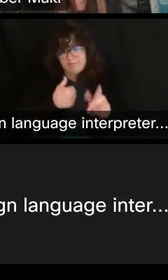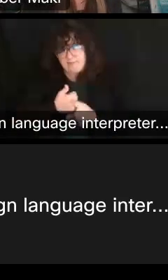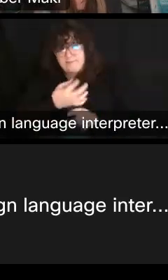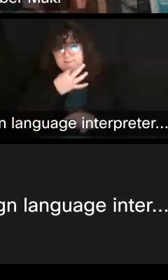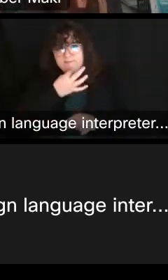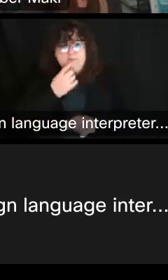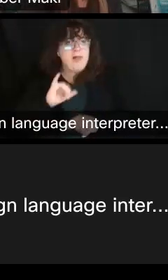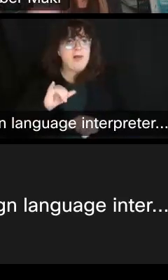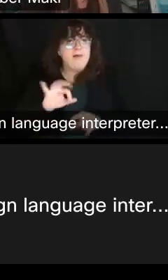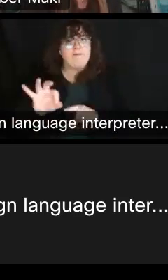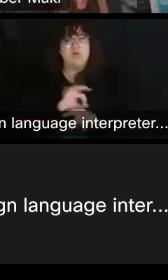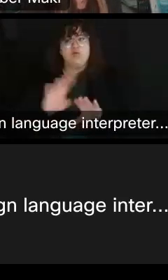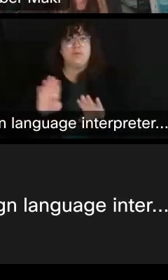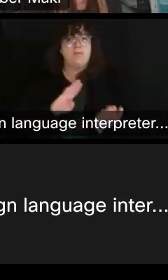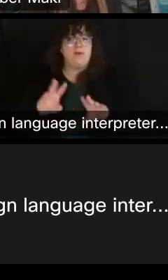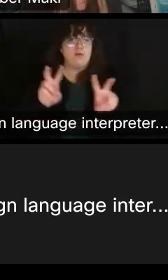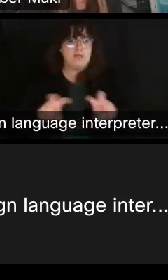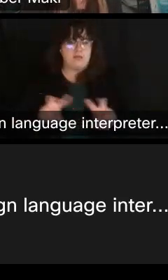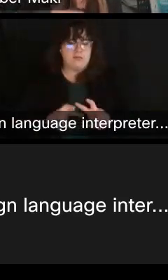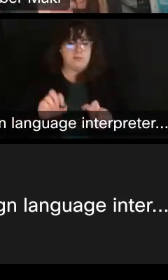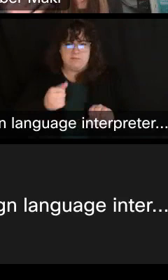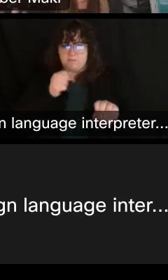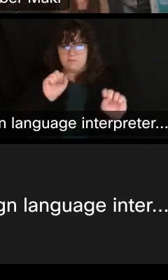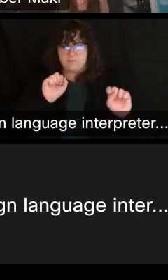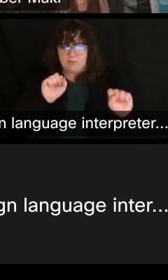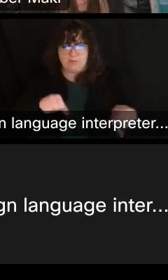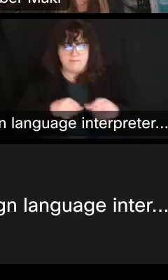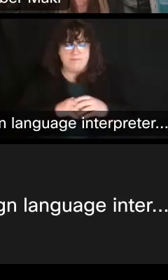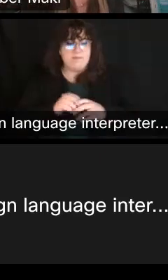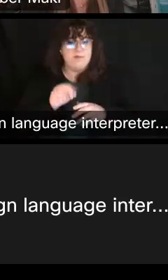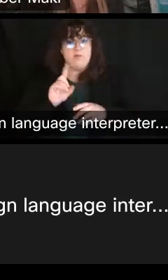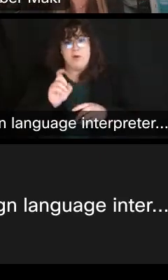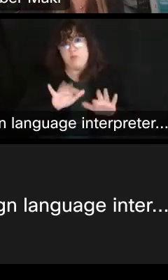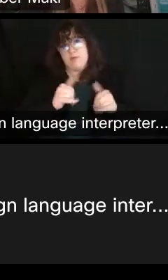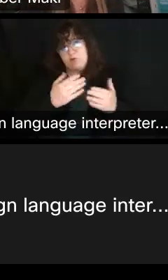assessment. If you ask the provider, "do you have an example of a redacted positive support